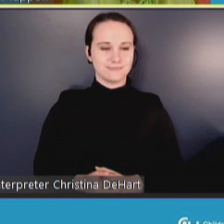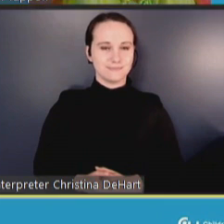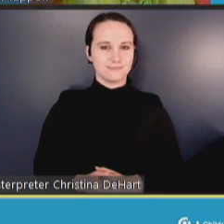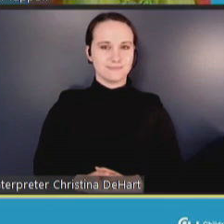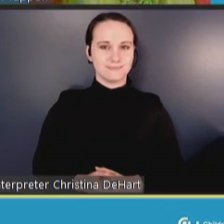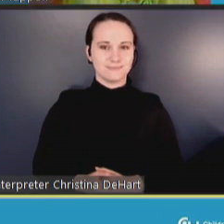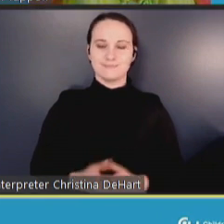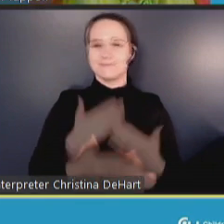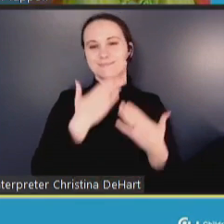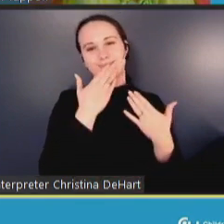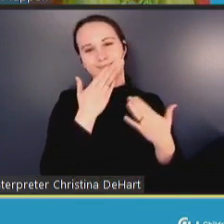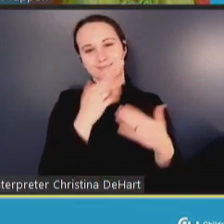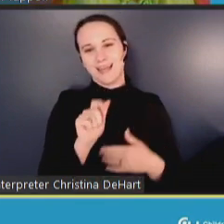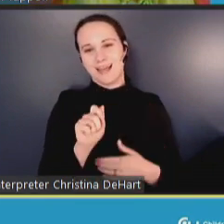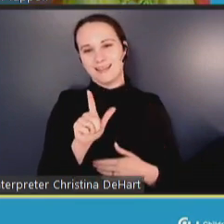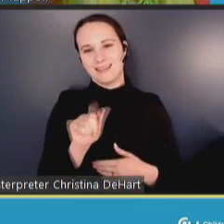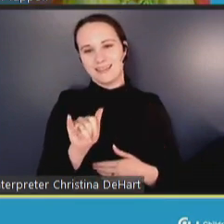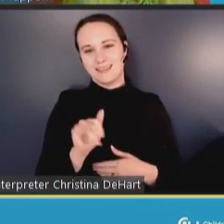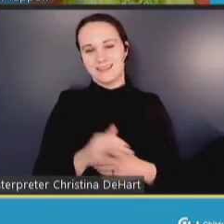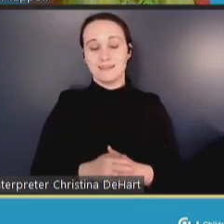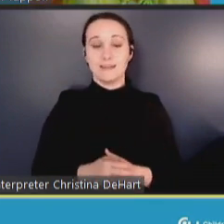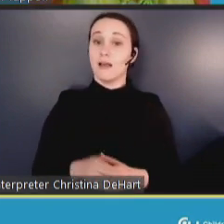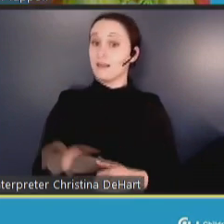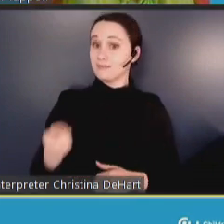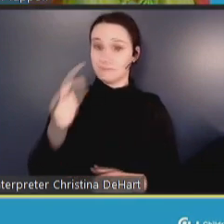Melanie Hoynoski: Thanks, Ali. As Ali mentioned, we are a part of a